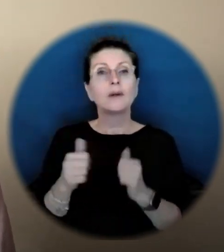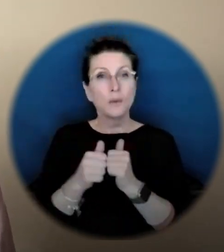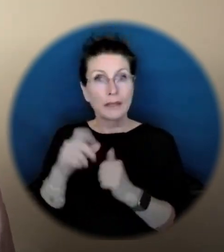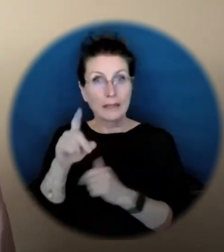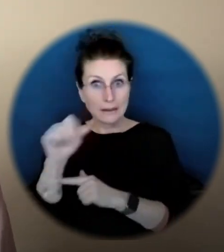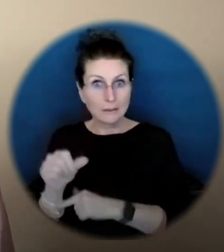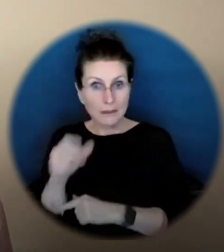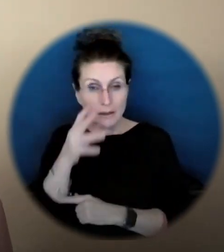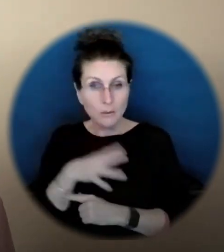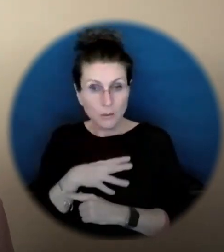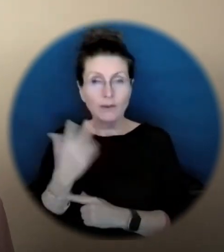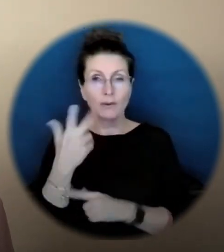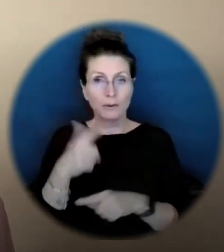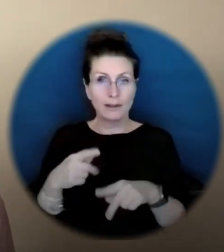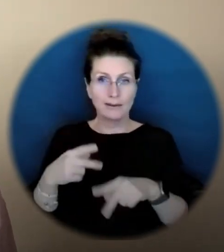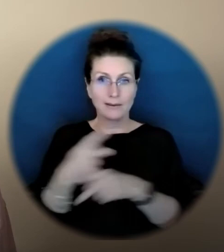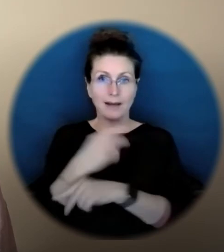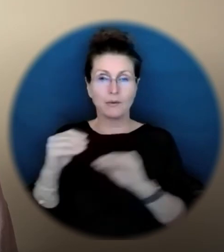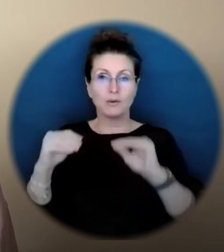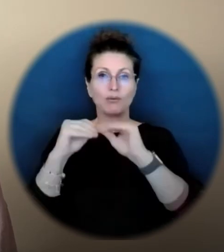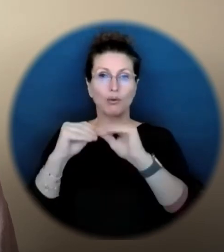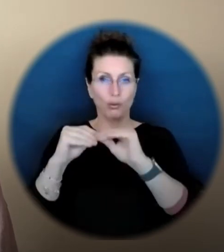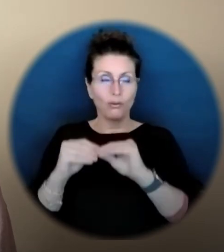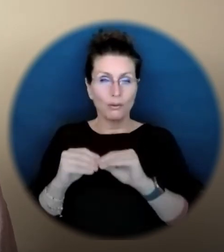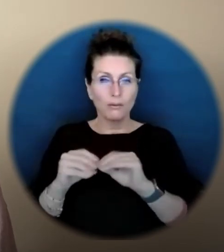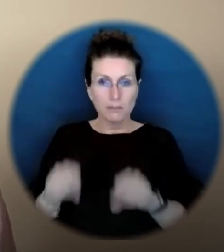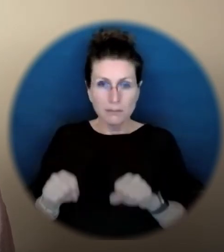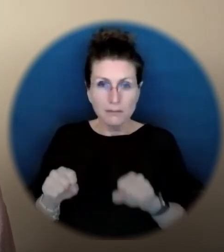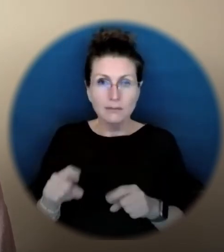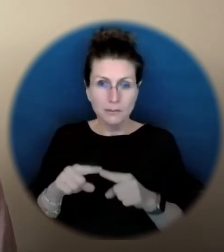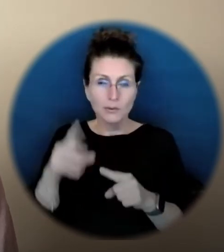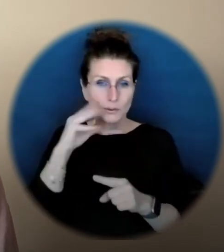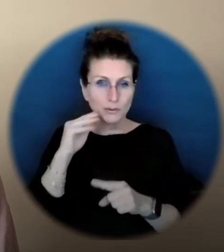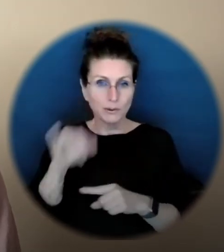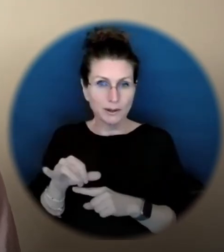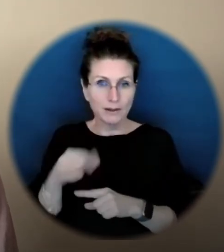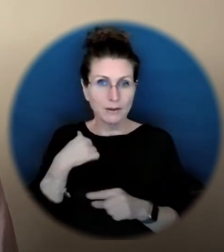as women without disabilities to experience sexual assault. We know these numbers